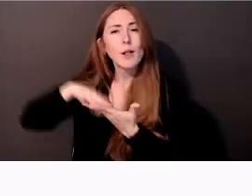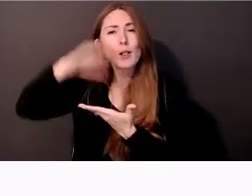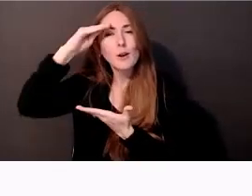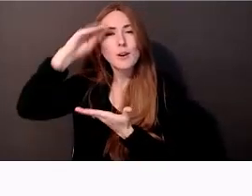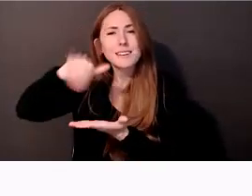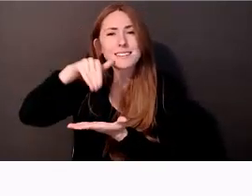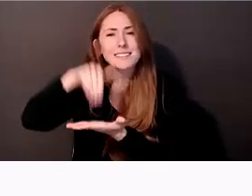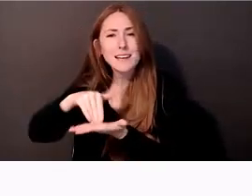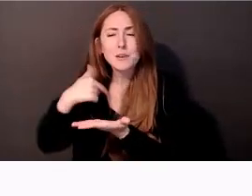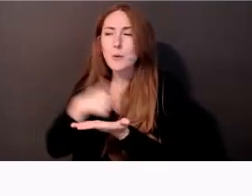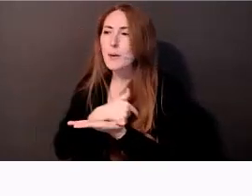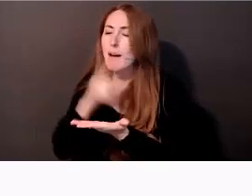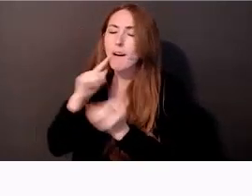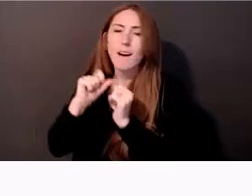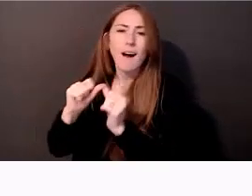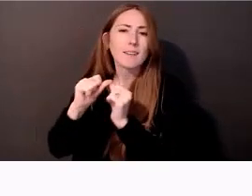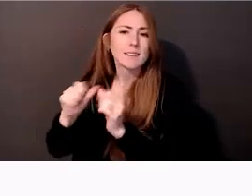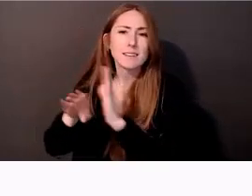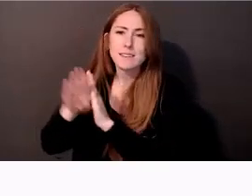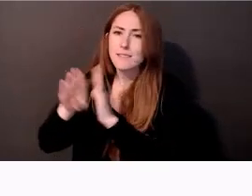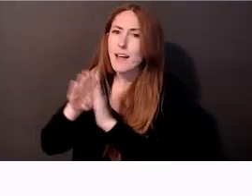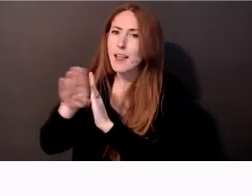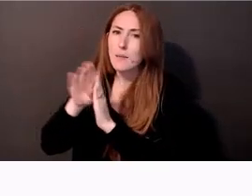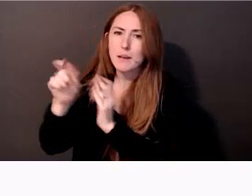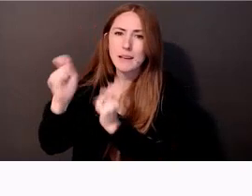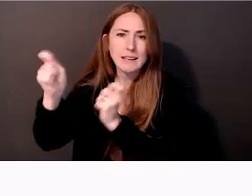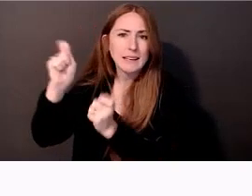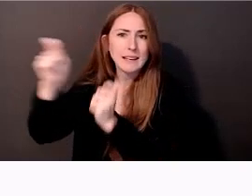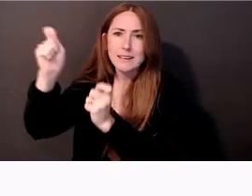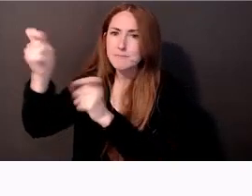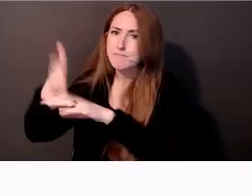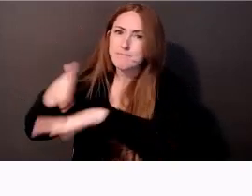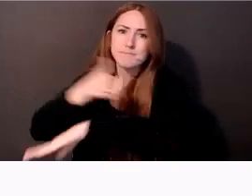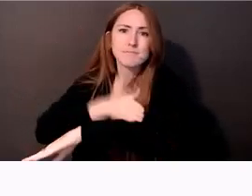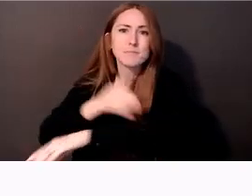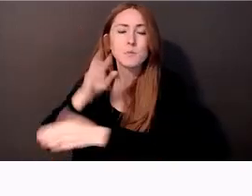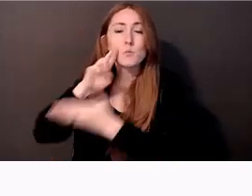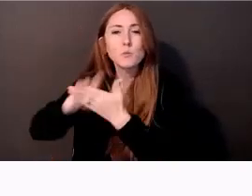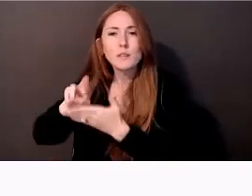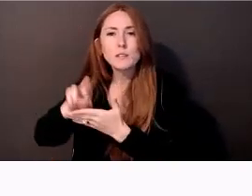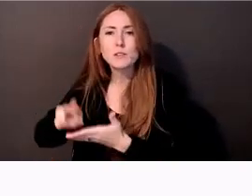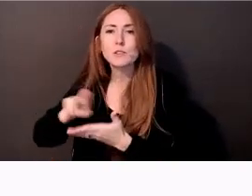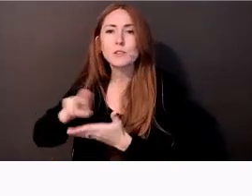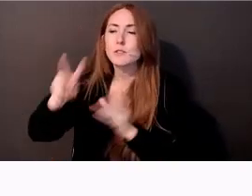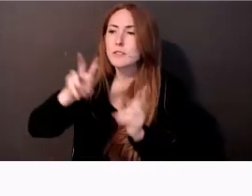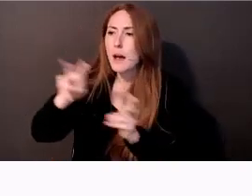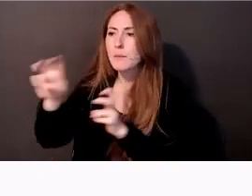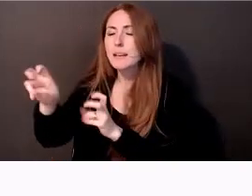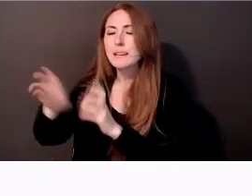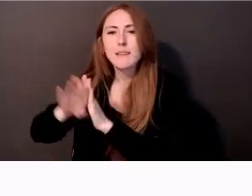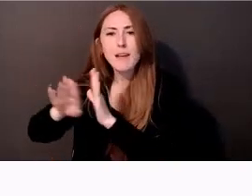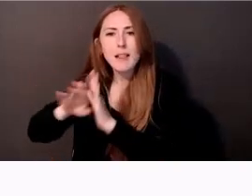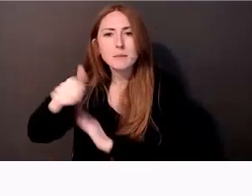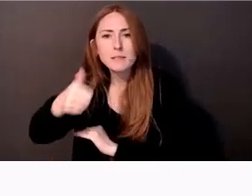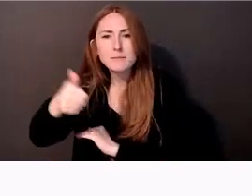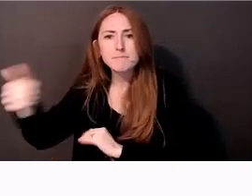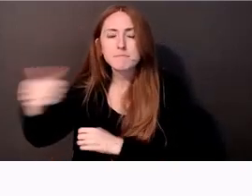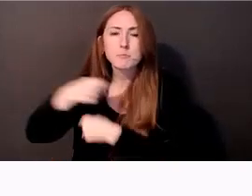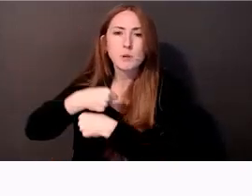trying to develop with research and ideation, topics, development itself, and production and commercialization.